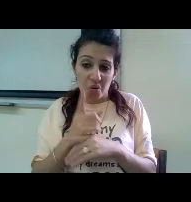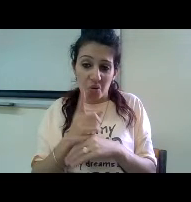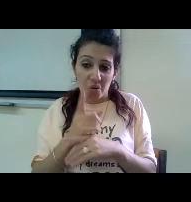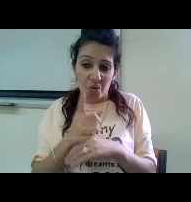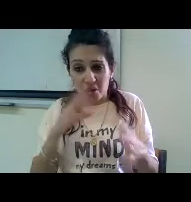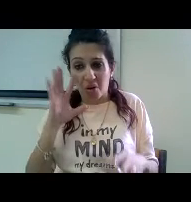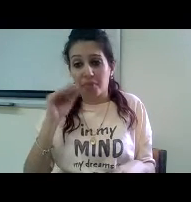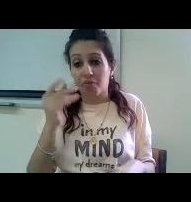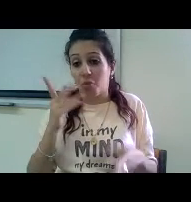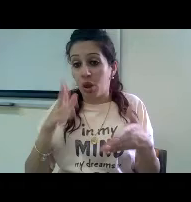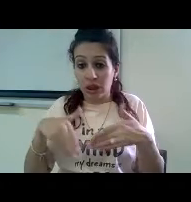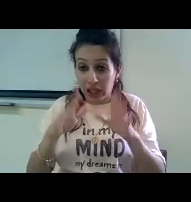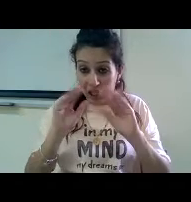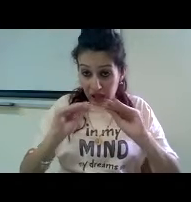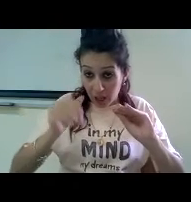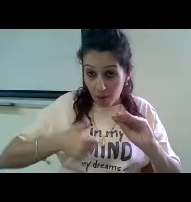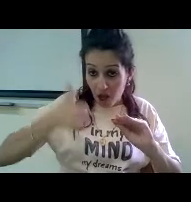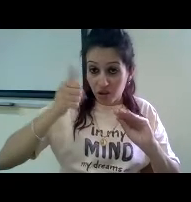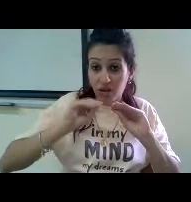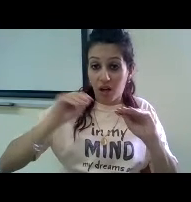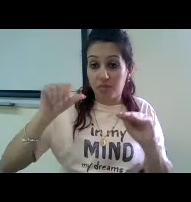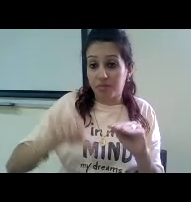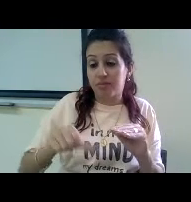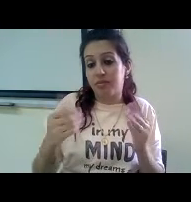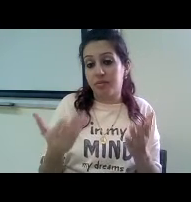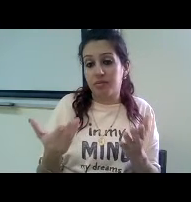on the school. They have to understand that the school is educating hundreds